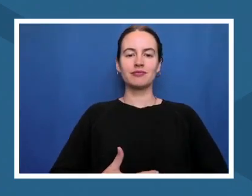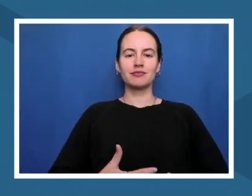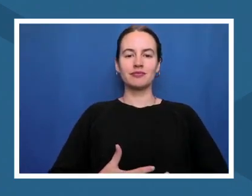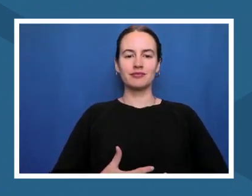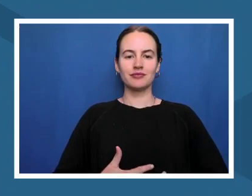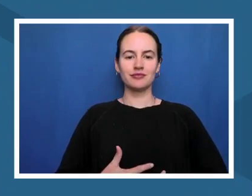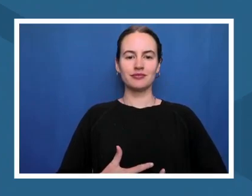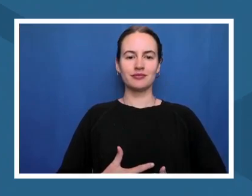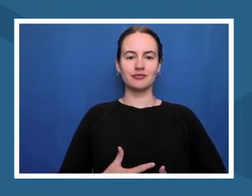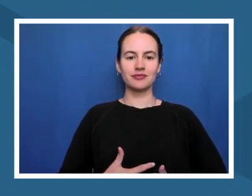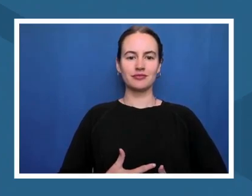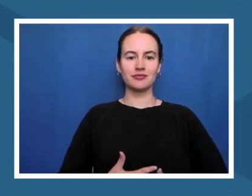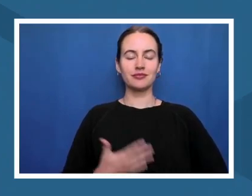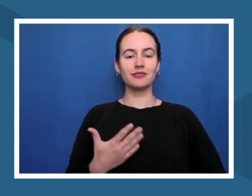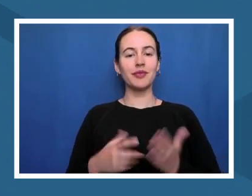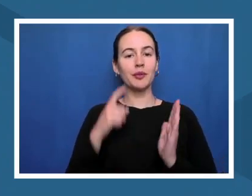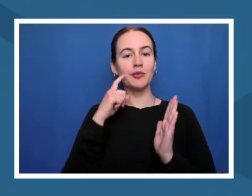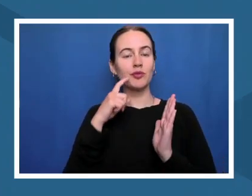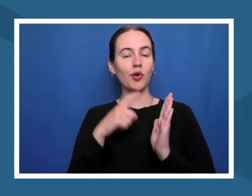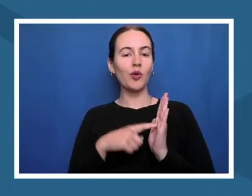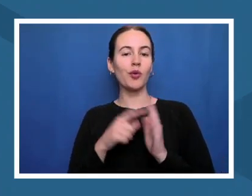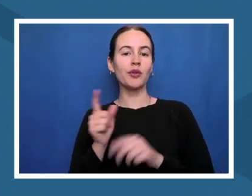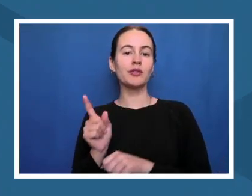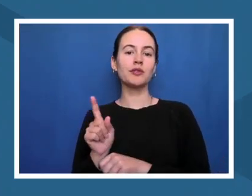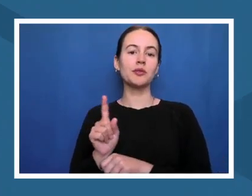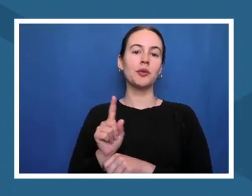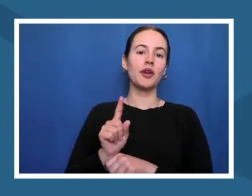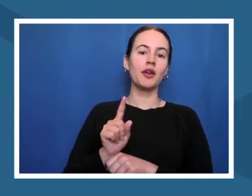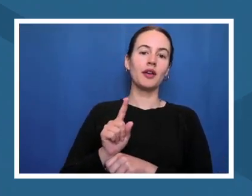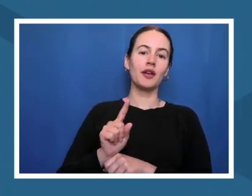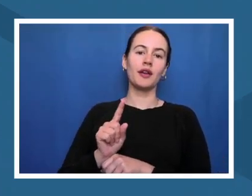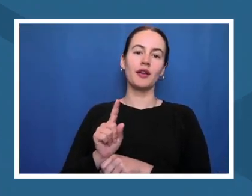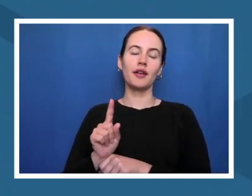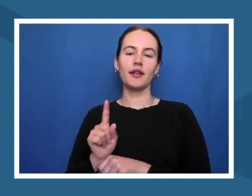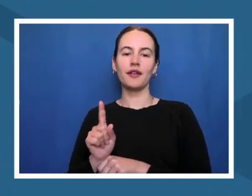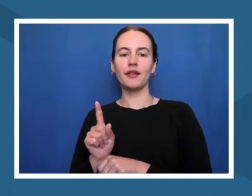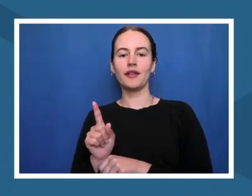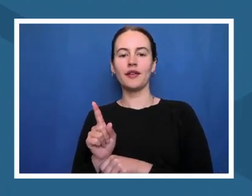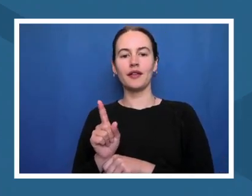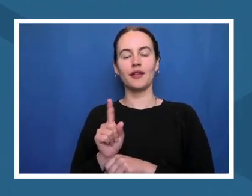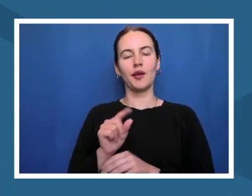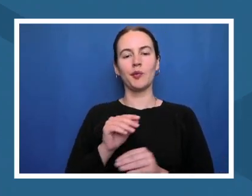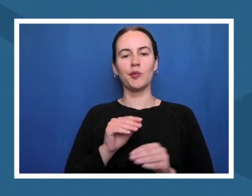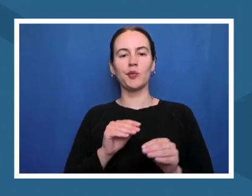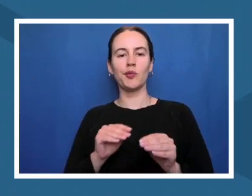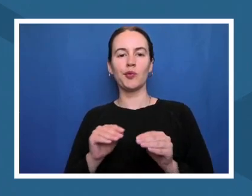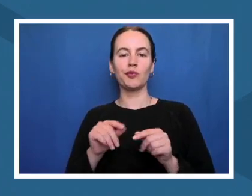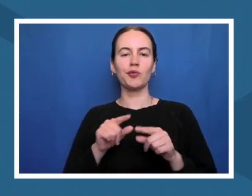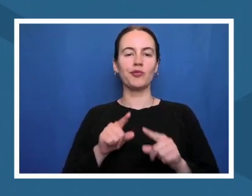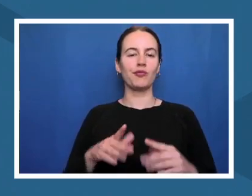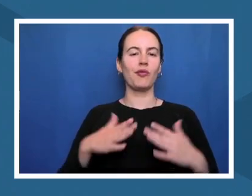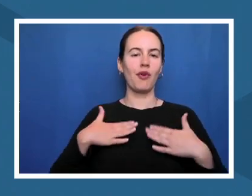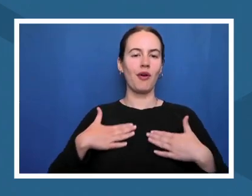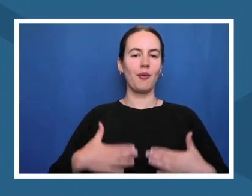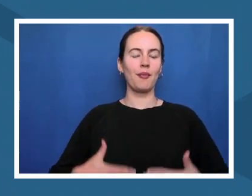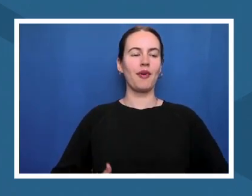rock and sway as you relax your body into the shape